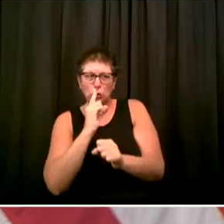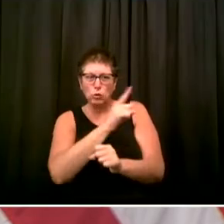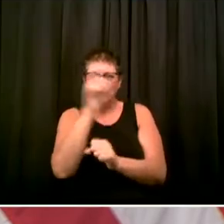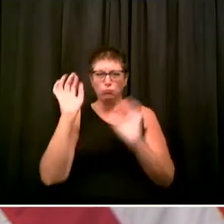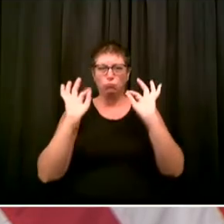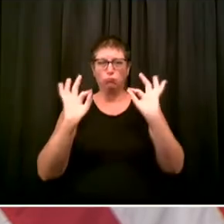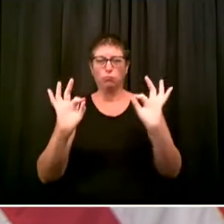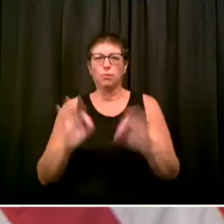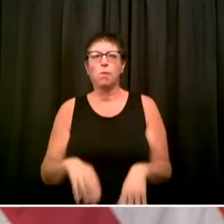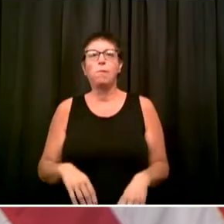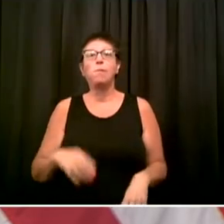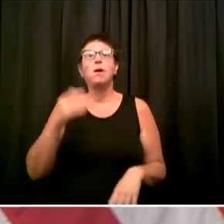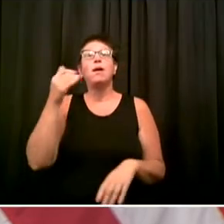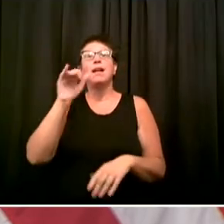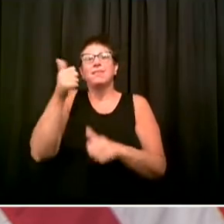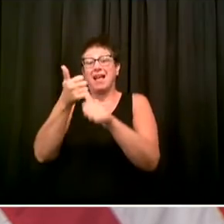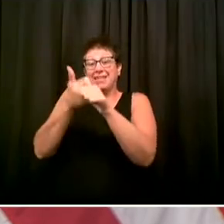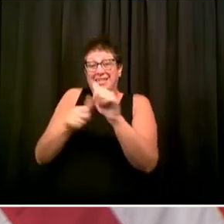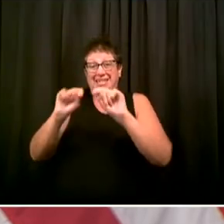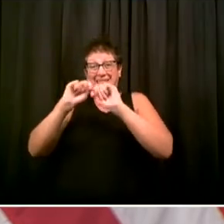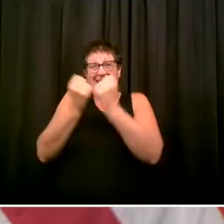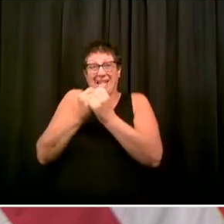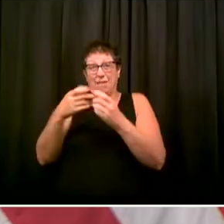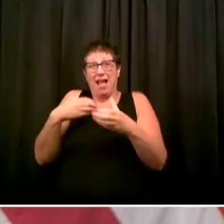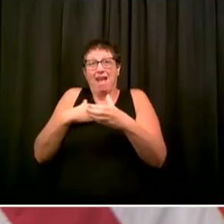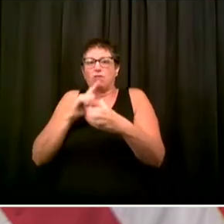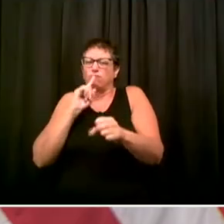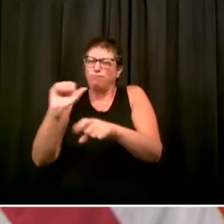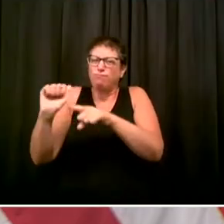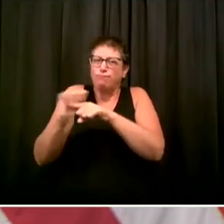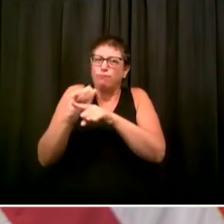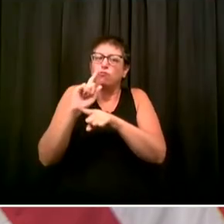INSPECTED BY ETH ACTION TEAM. EACH TEAM IS MADE UP OF INDENEPDE VNTENTILATION APROFEISSONAL